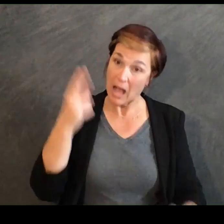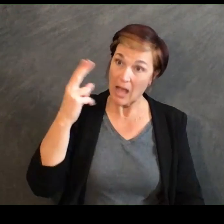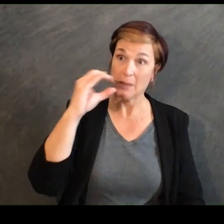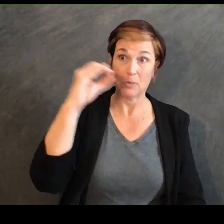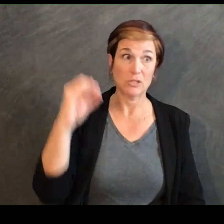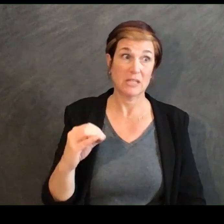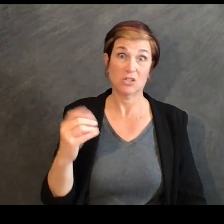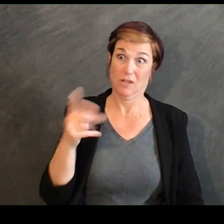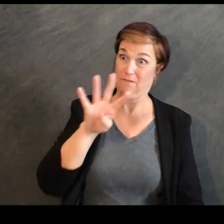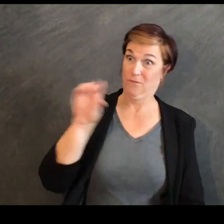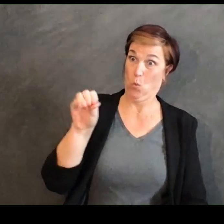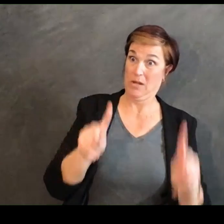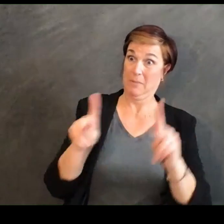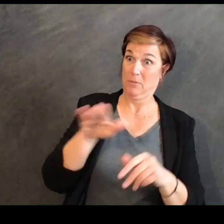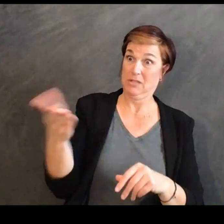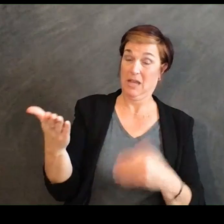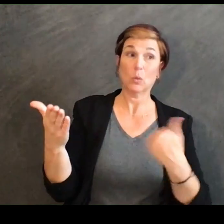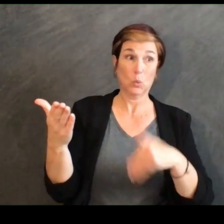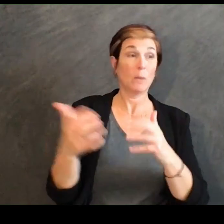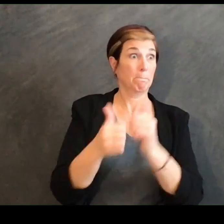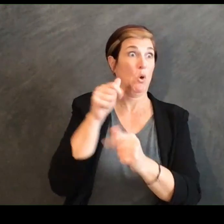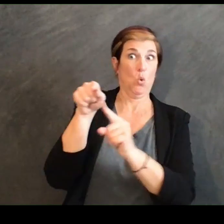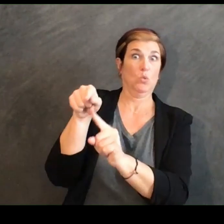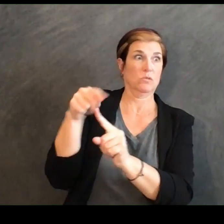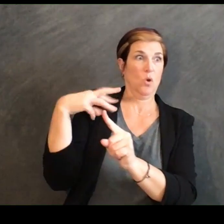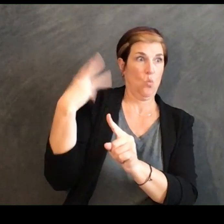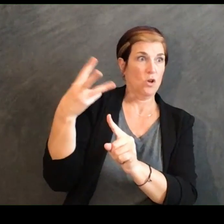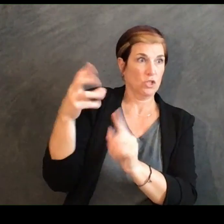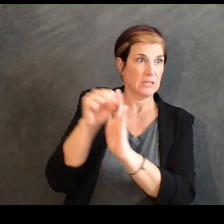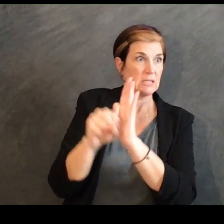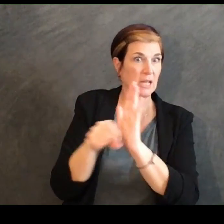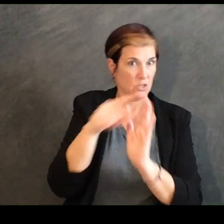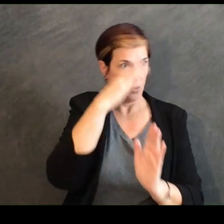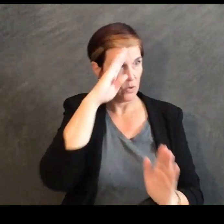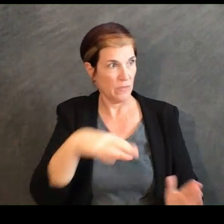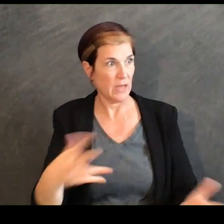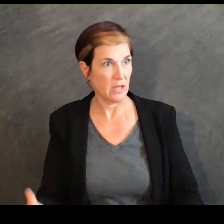a big percentage of the deaths as you know very well and they all came from a